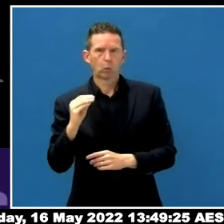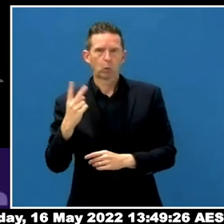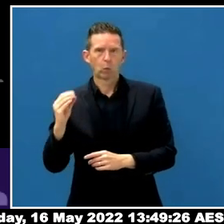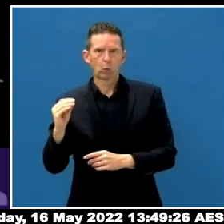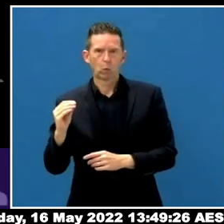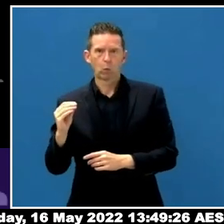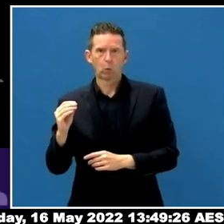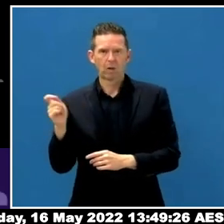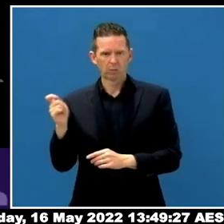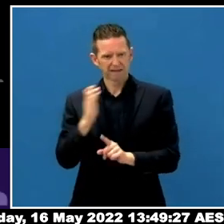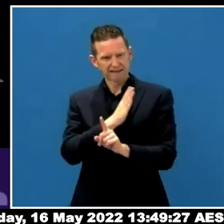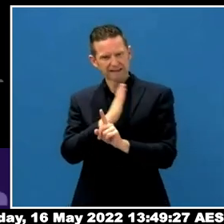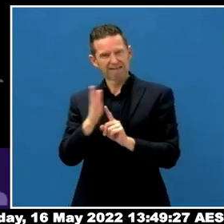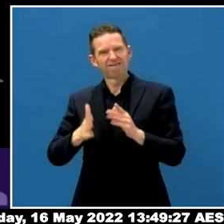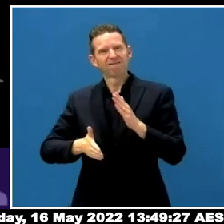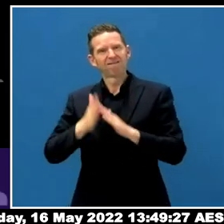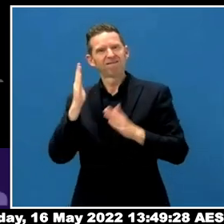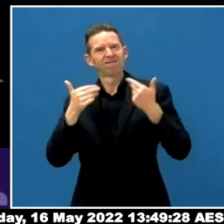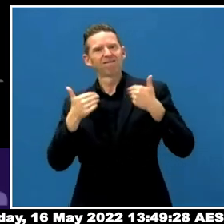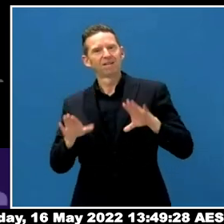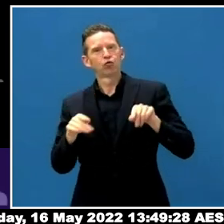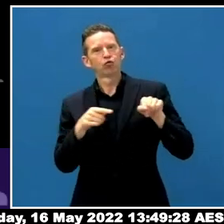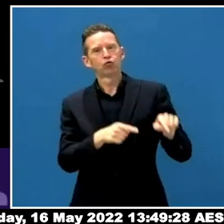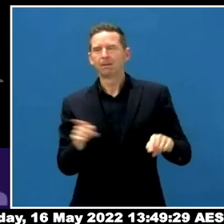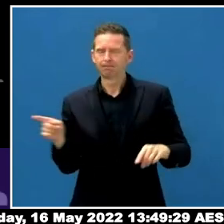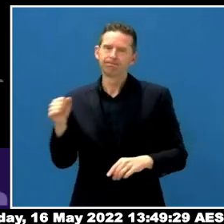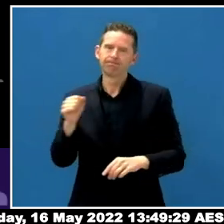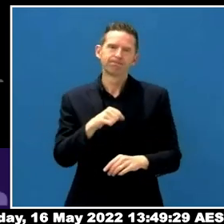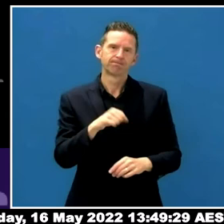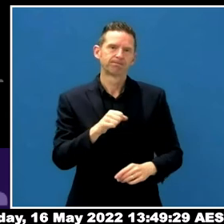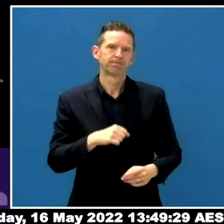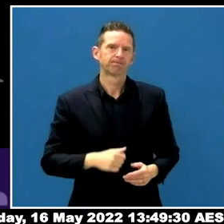Yes.